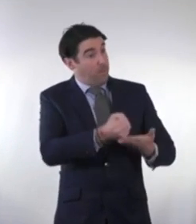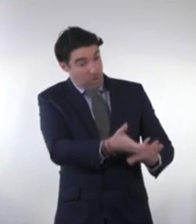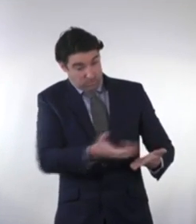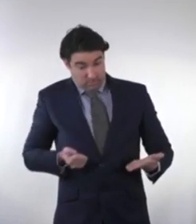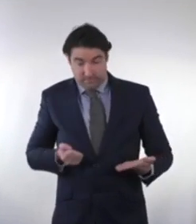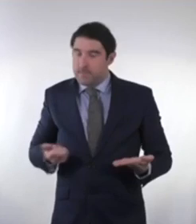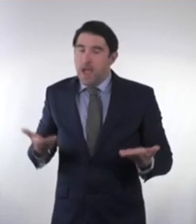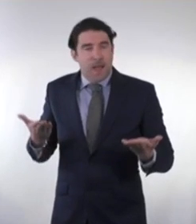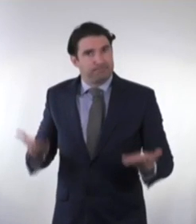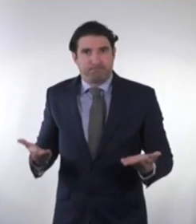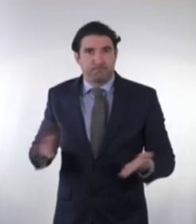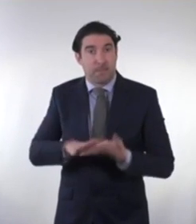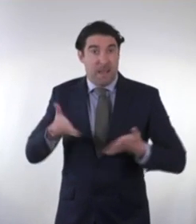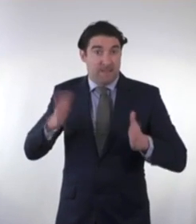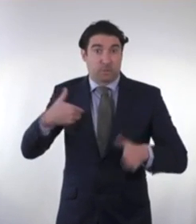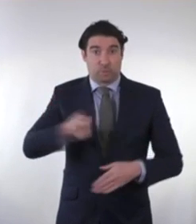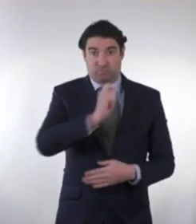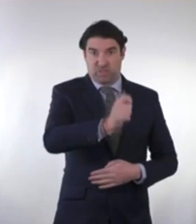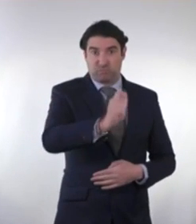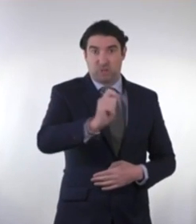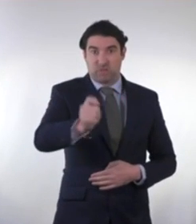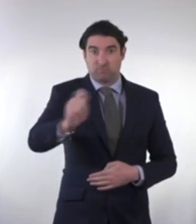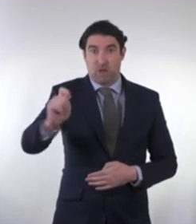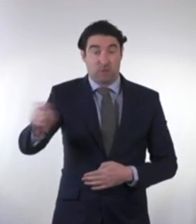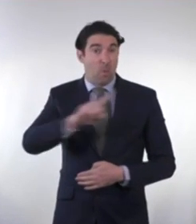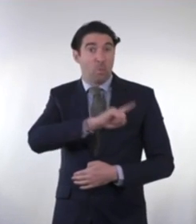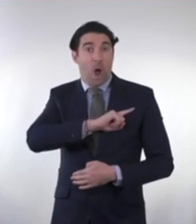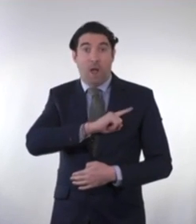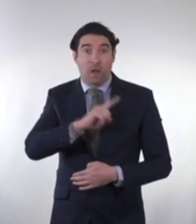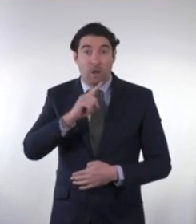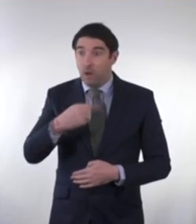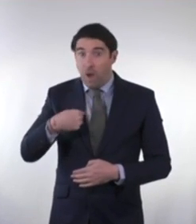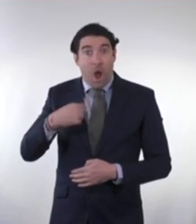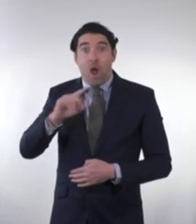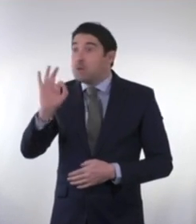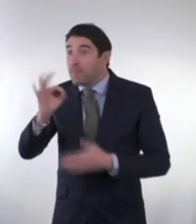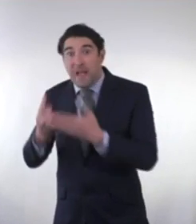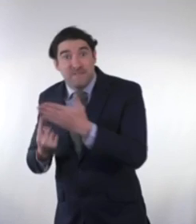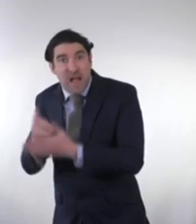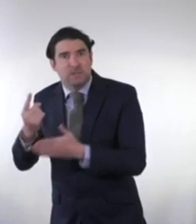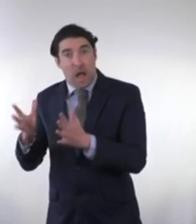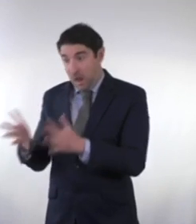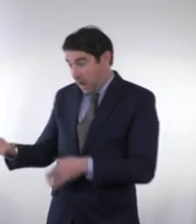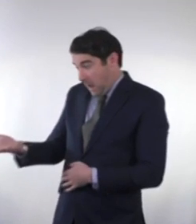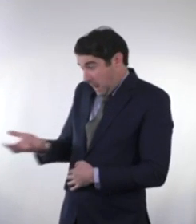more actively—or perhaps more consistently; I will put it that way—what the Government